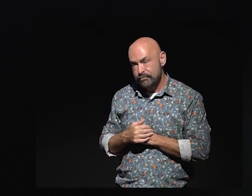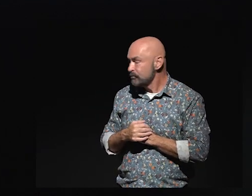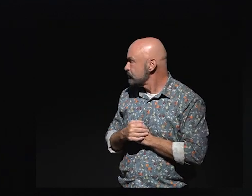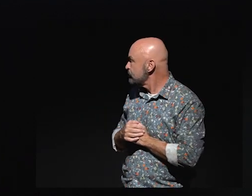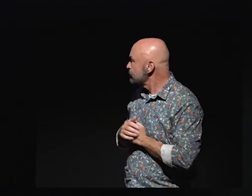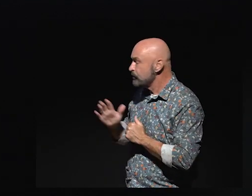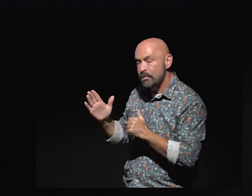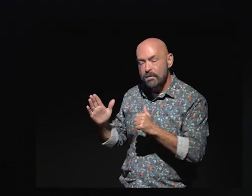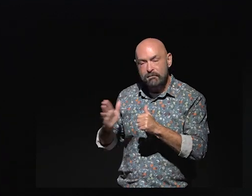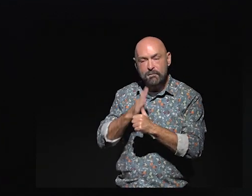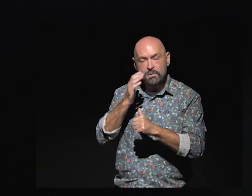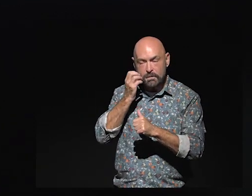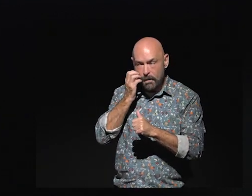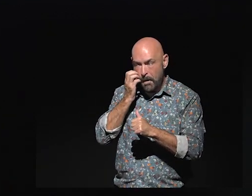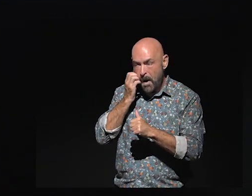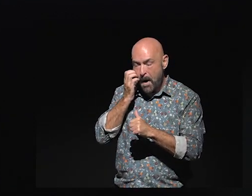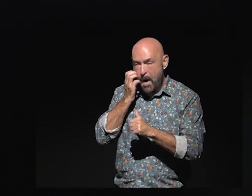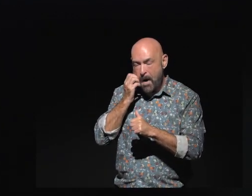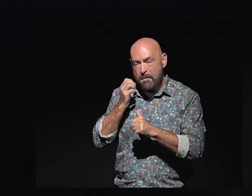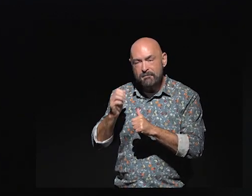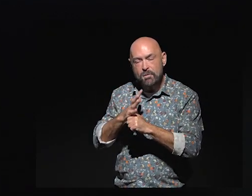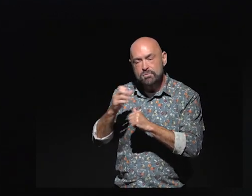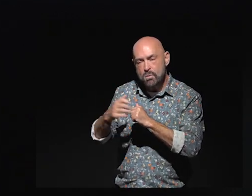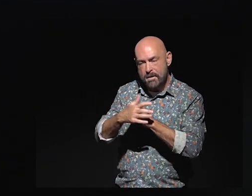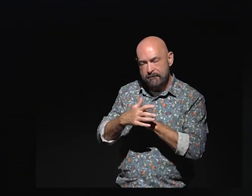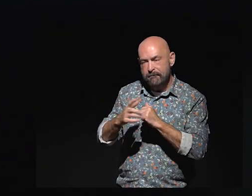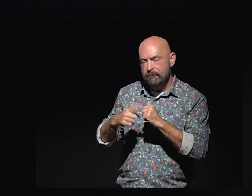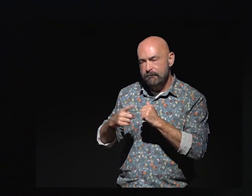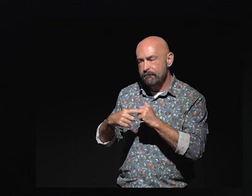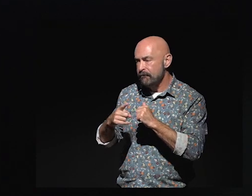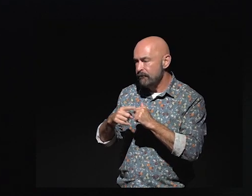His first wife, Madeleine Chapelle,